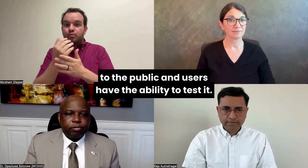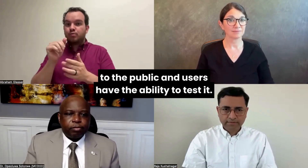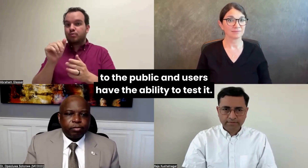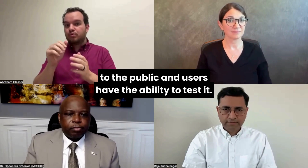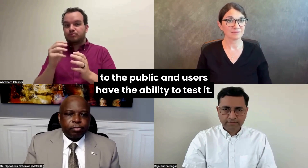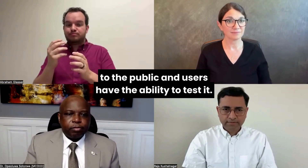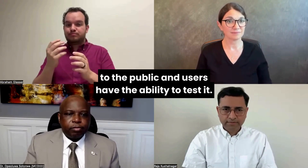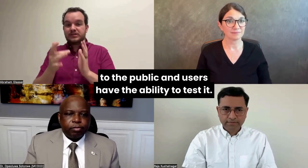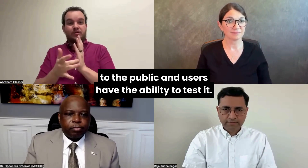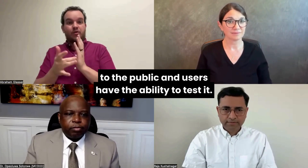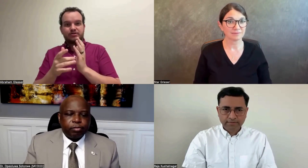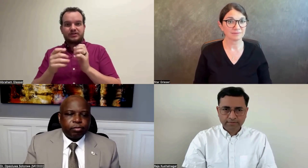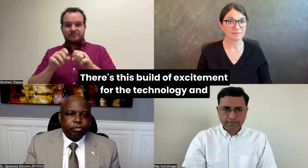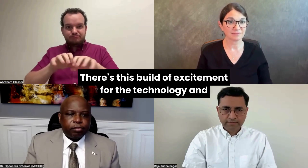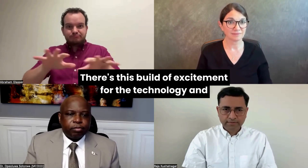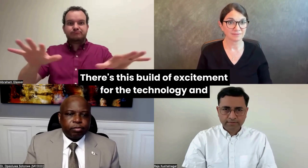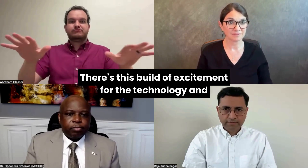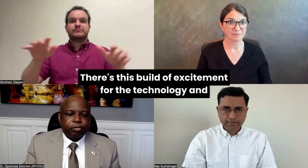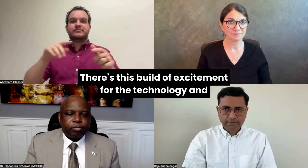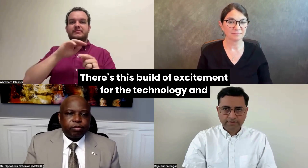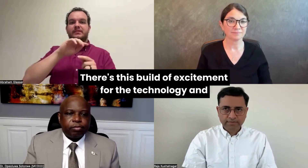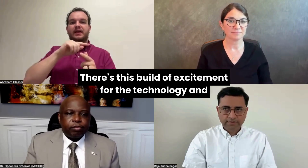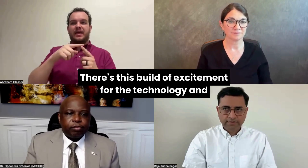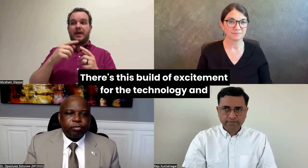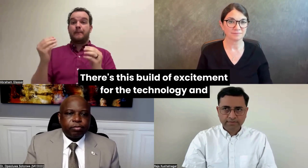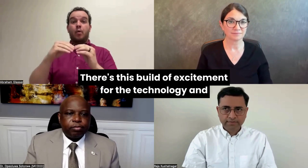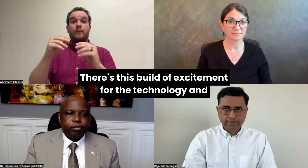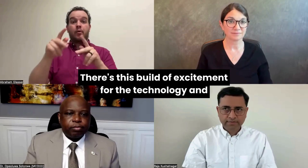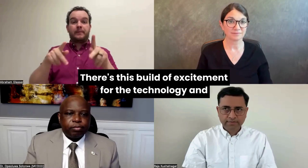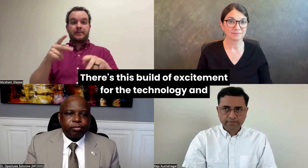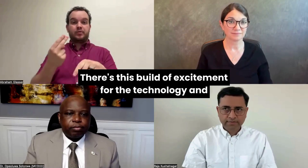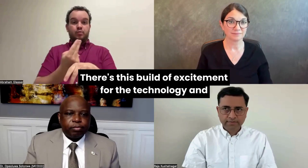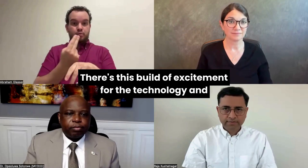There's this build of excitement for the technology and